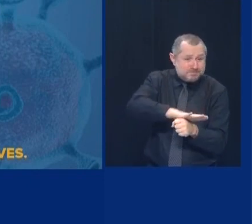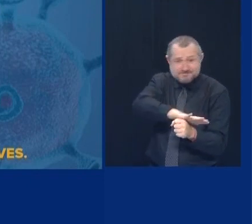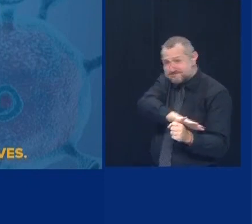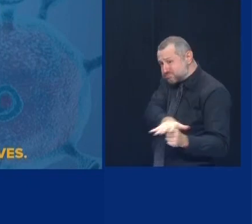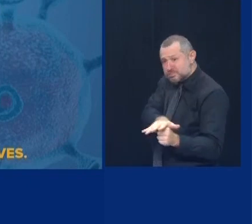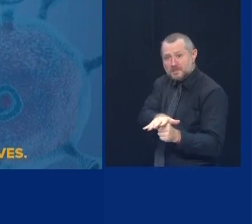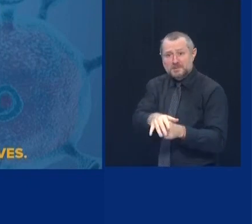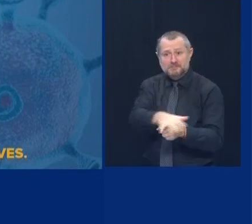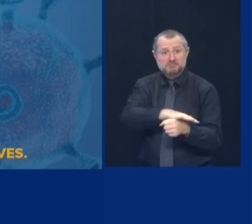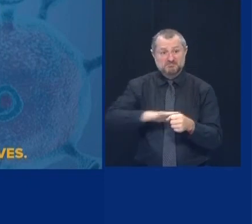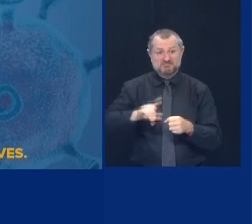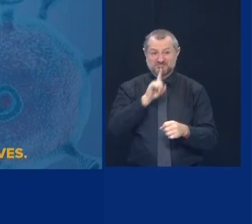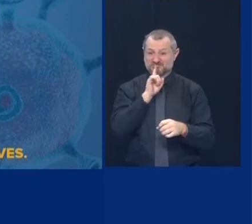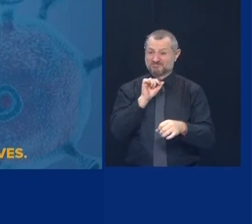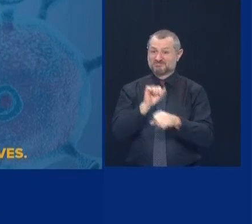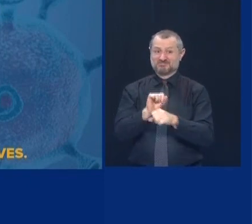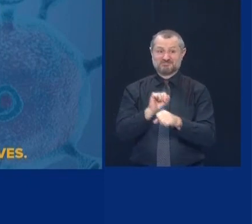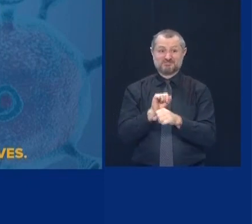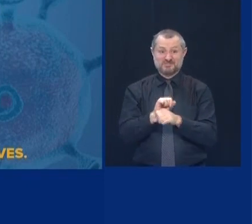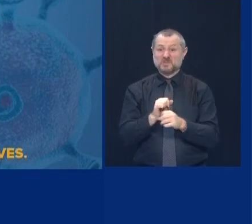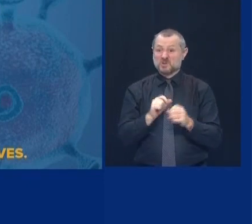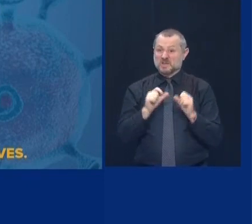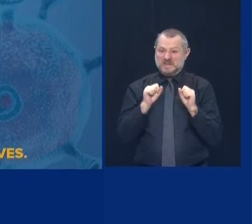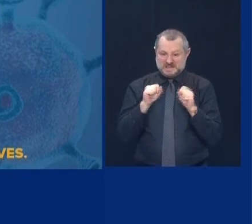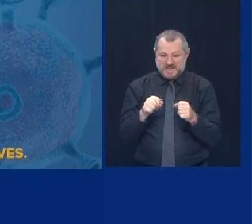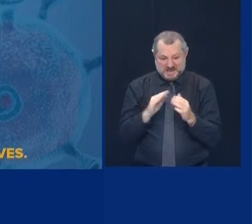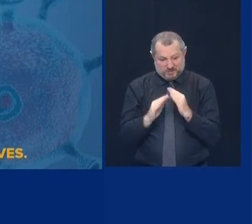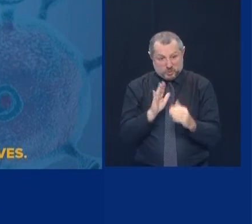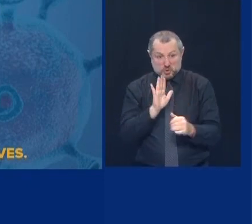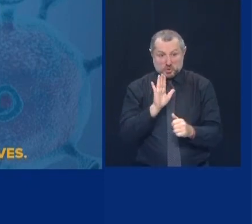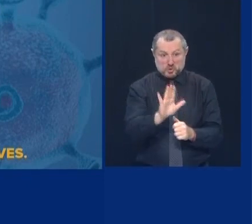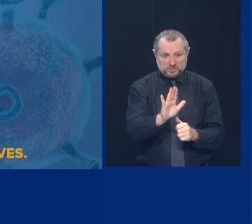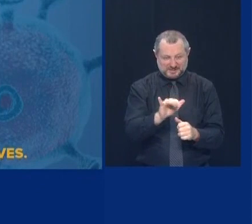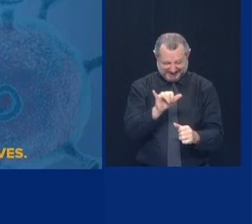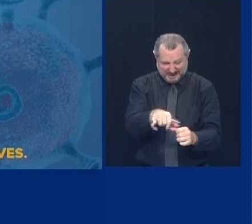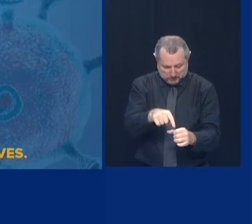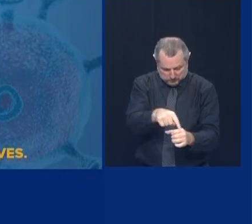IT IS YOUR NEIGHBORHOOD. IT COULD BE A COUPLExD OF MILES IN